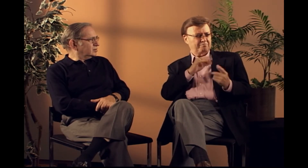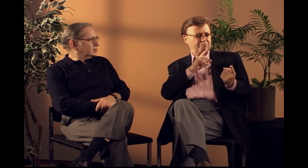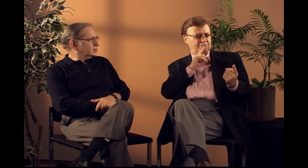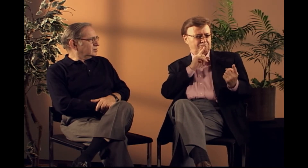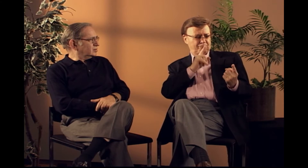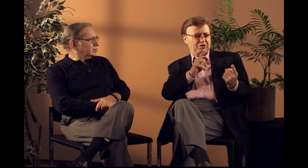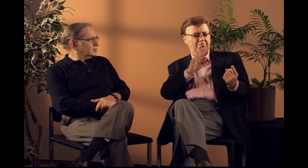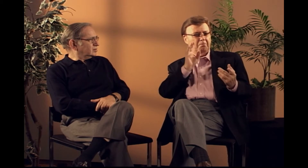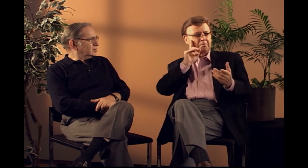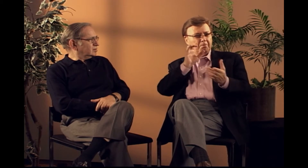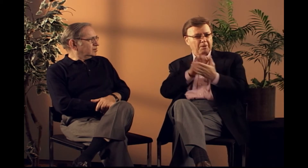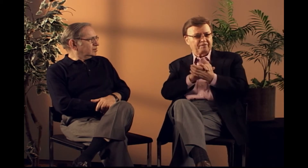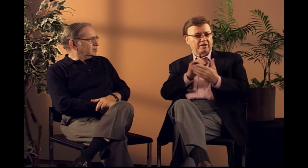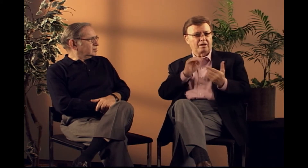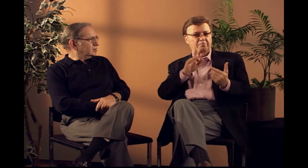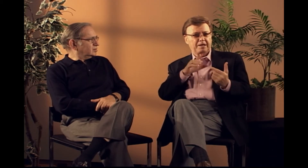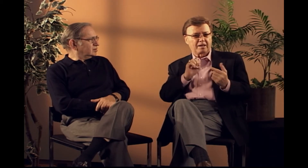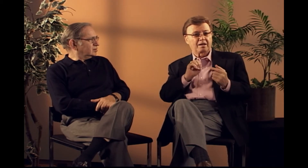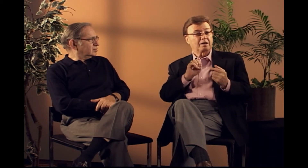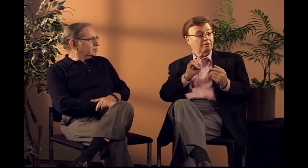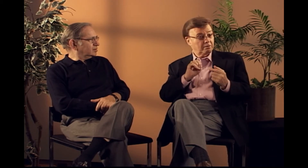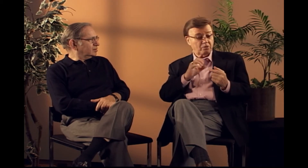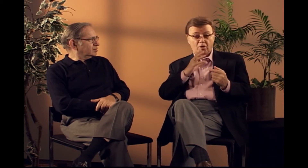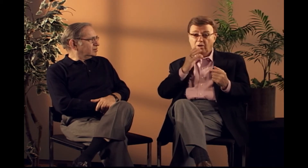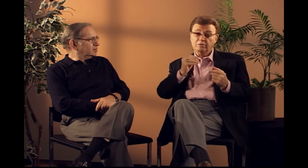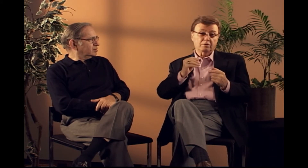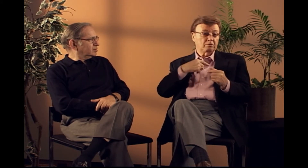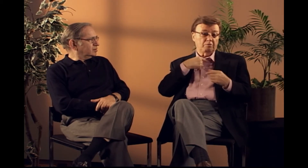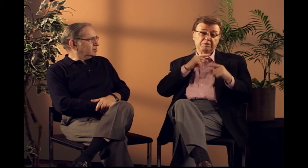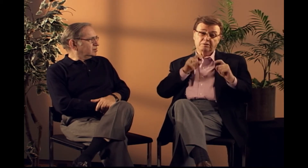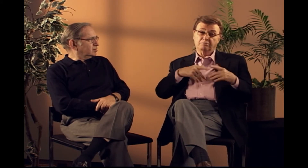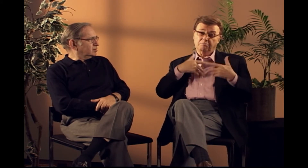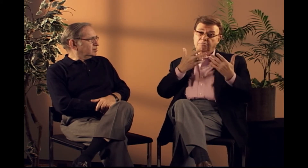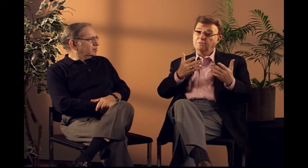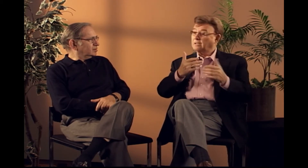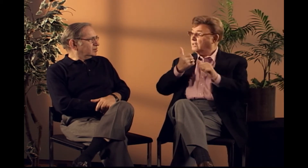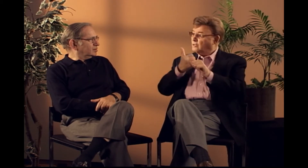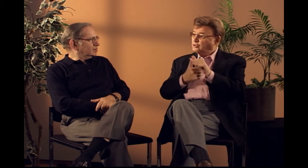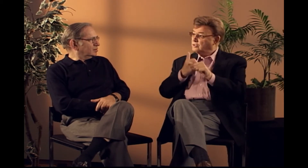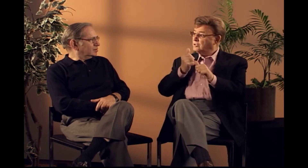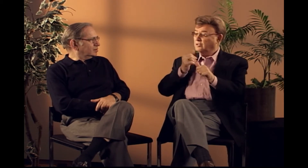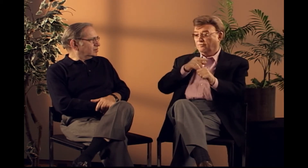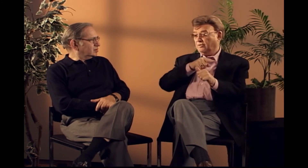We would watch to see if they really were able to capture this idea.